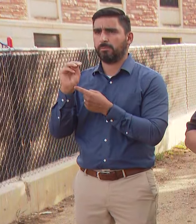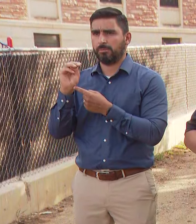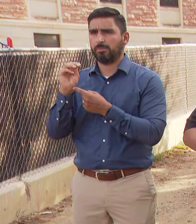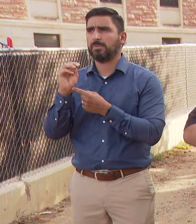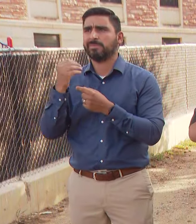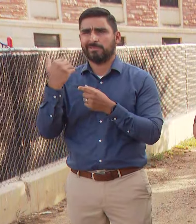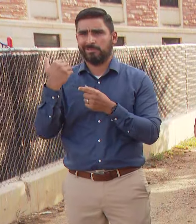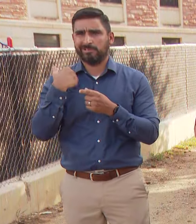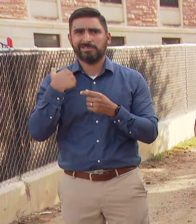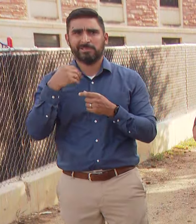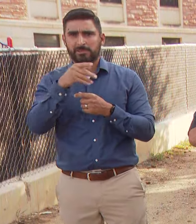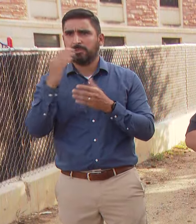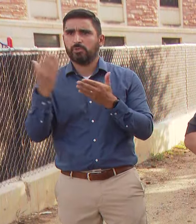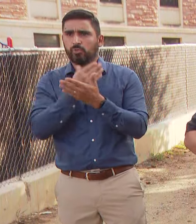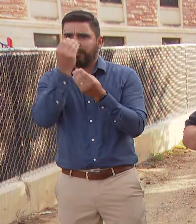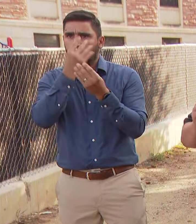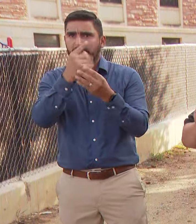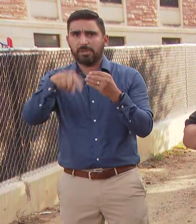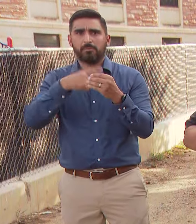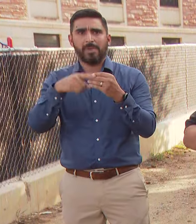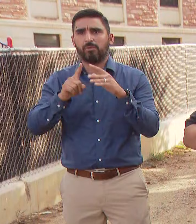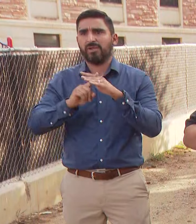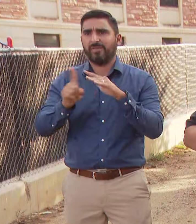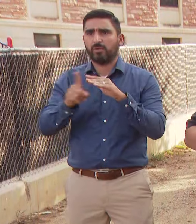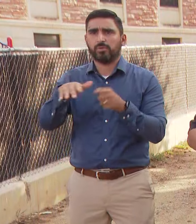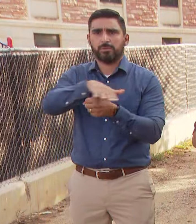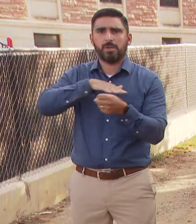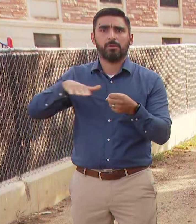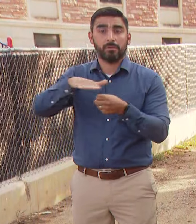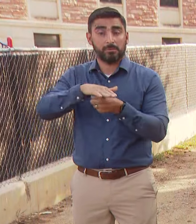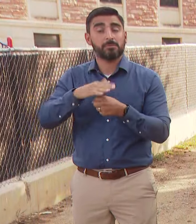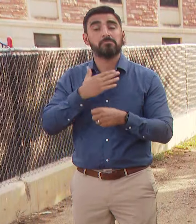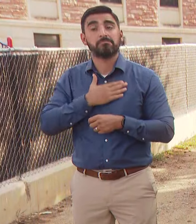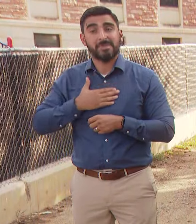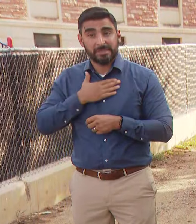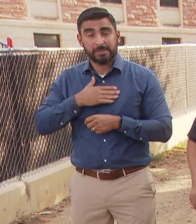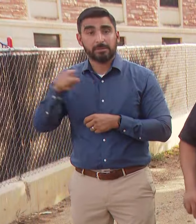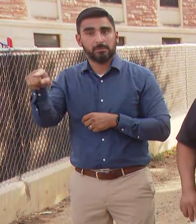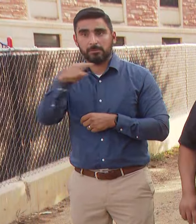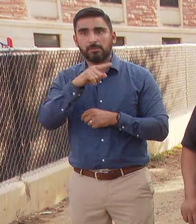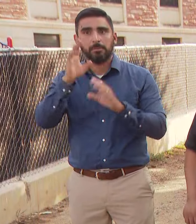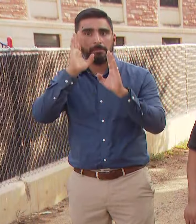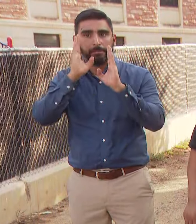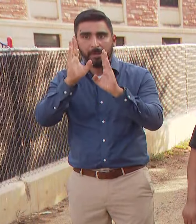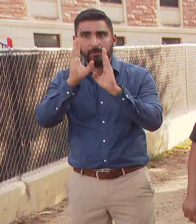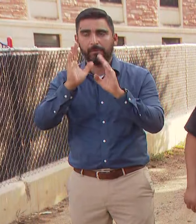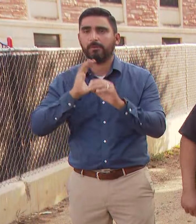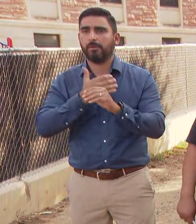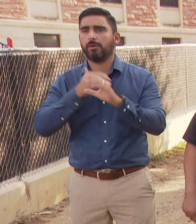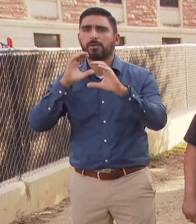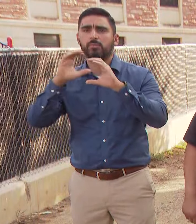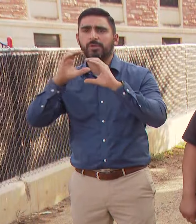area which I think maybe they've just done an all clear. So I just want to recommend everybody still pay attention to our communication channels. Uh